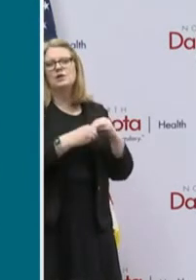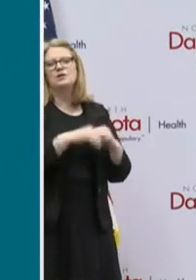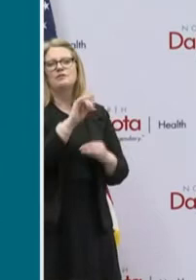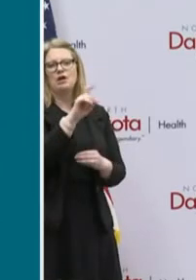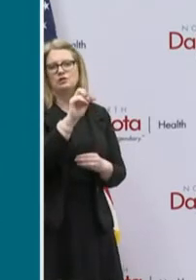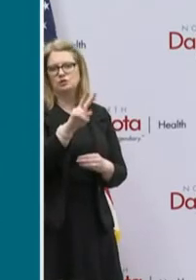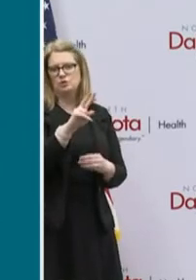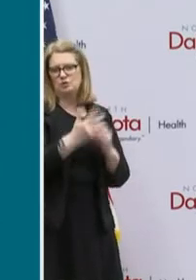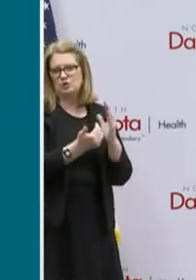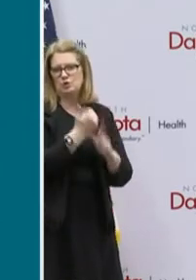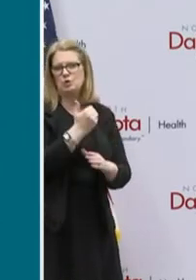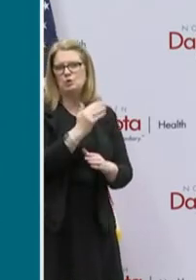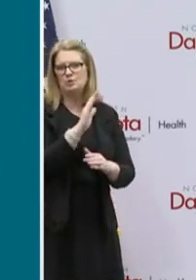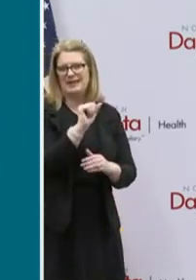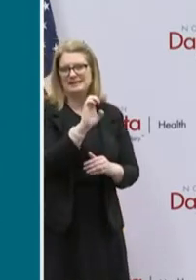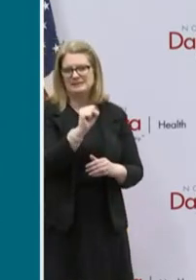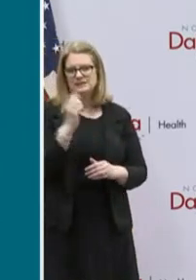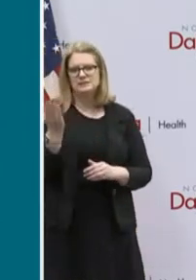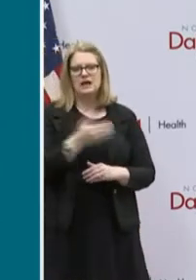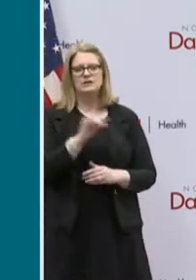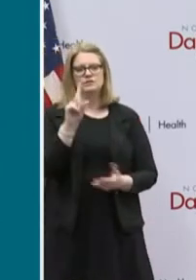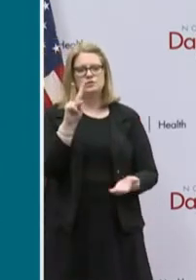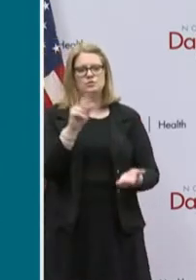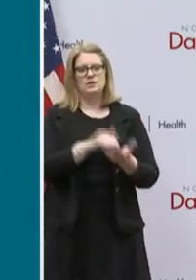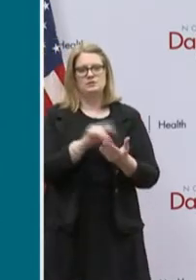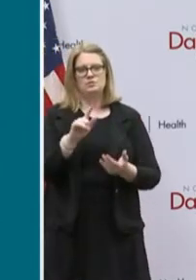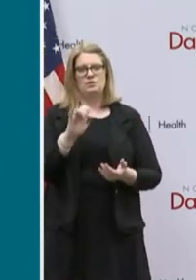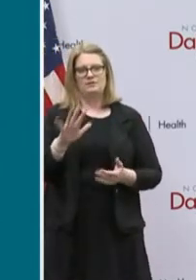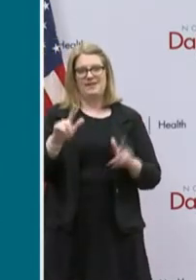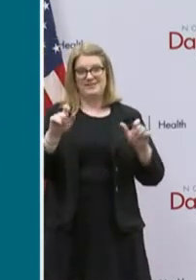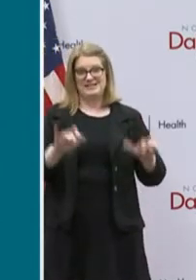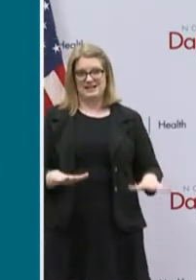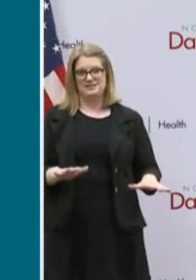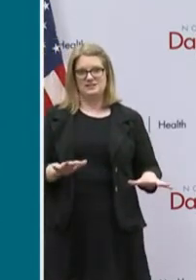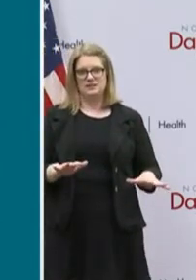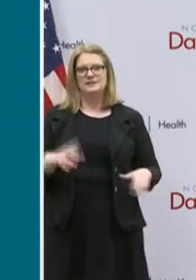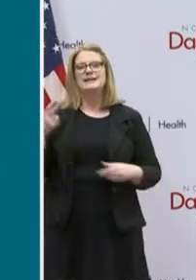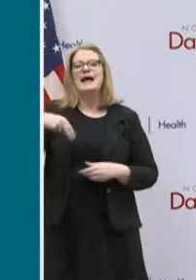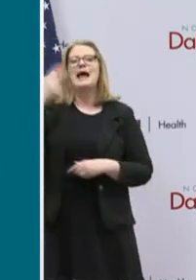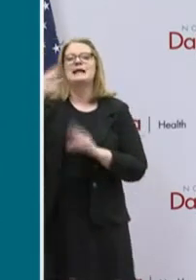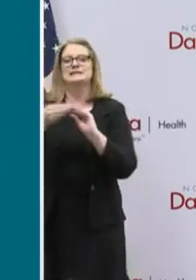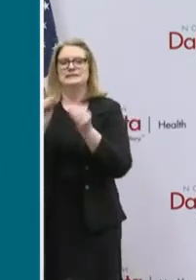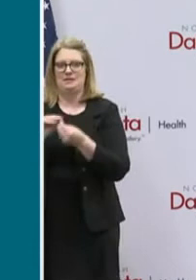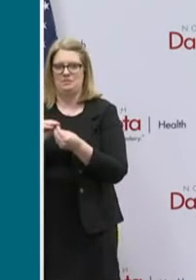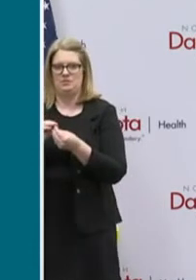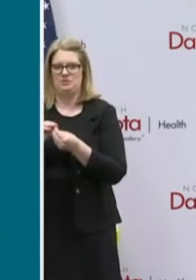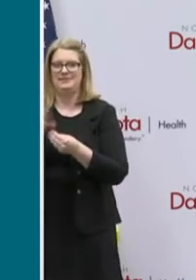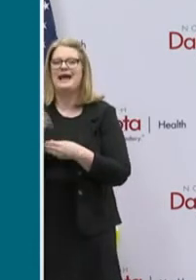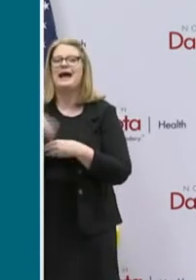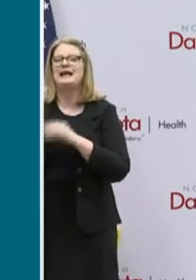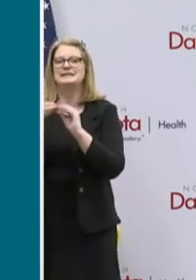OF ADDITIONAL POSITIVE CASES OF THE NOVEL CORONAVIRUS CASE OR COVID-19. 102 NEW CASES. OUT OF 2,105 TESTS THAT WERE